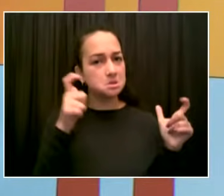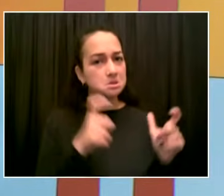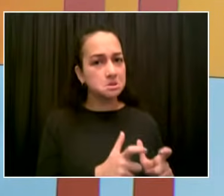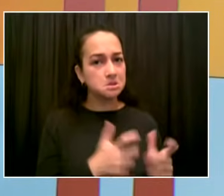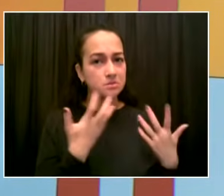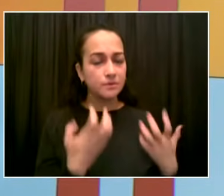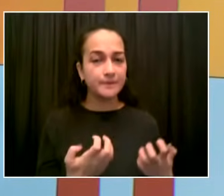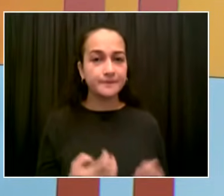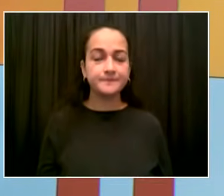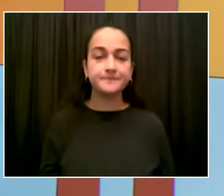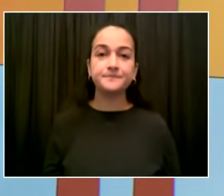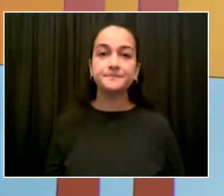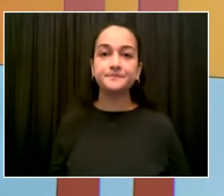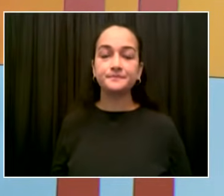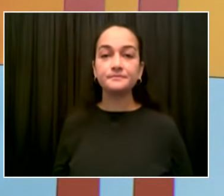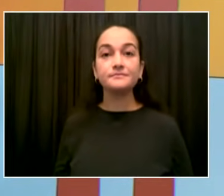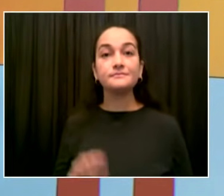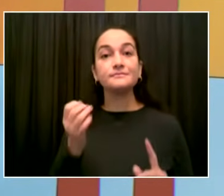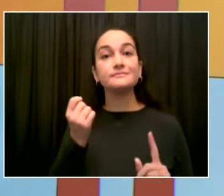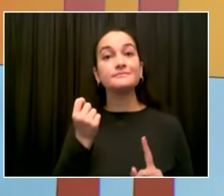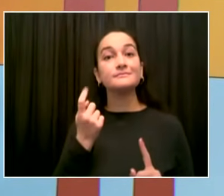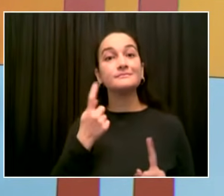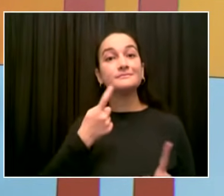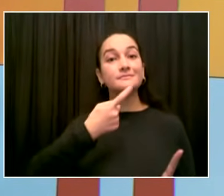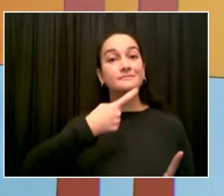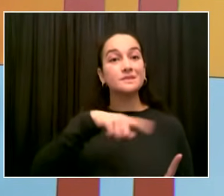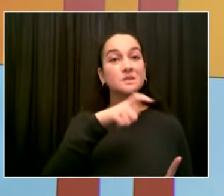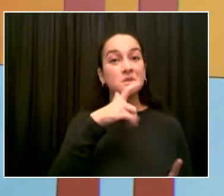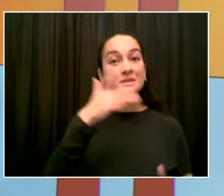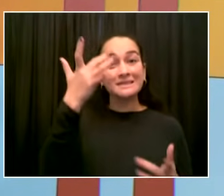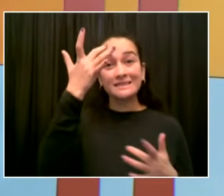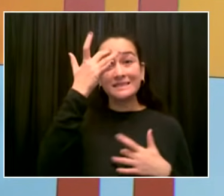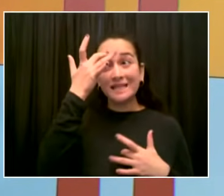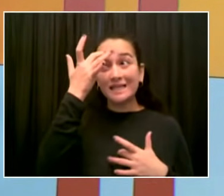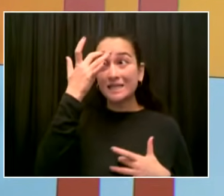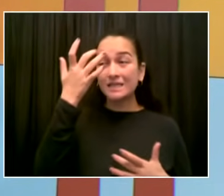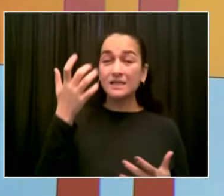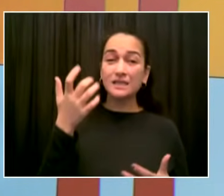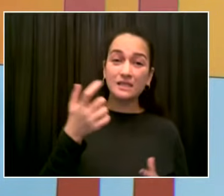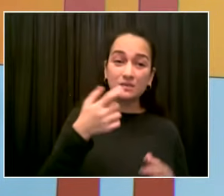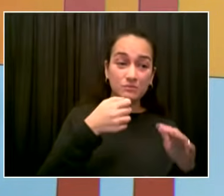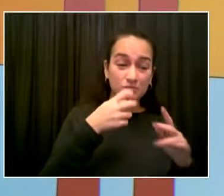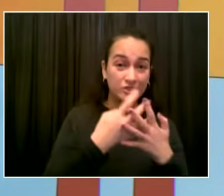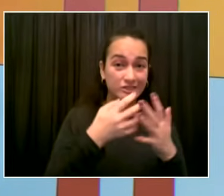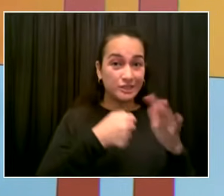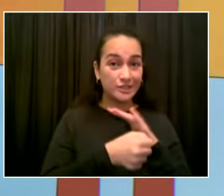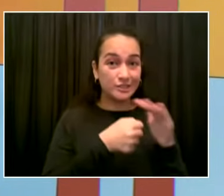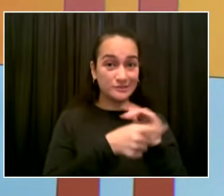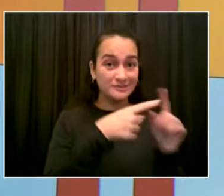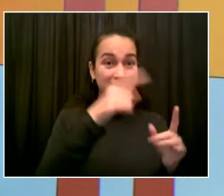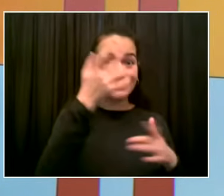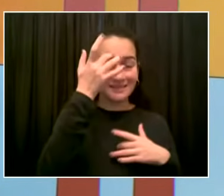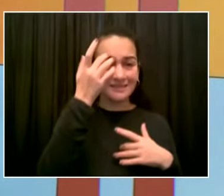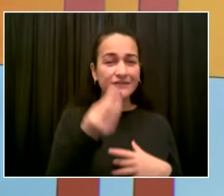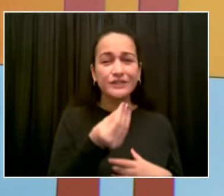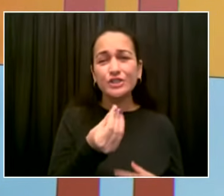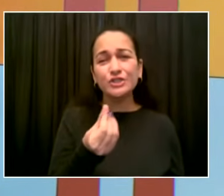THAT'S OUR FOCUS. NOW 6A BESIDES THE FACT IT'S A SMALL GROUP, I'M ADAMANT ABOUT GIVEN WE'RE STILL DEALING WITH SERIOUPUS BLIC